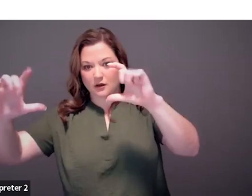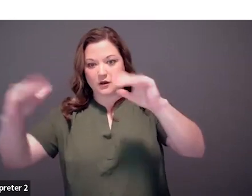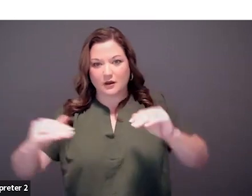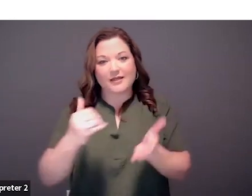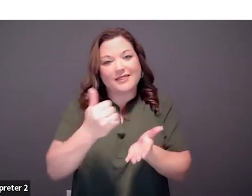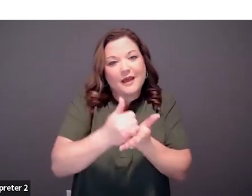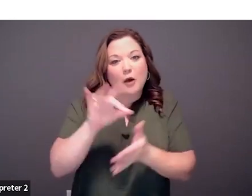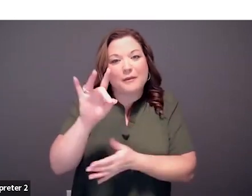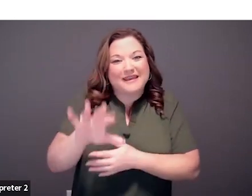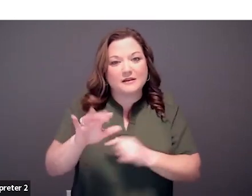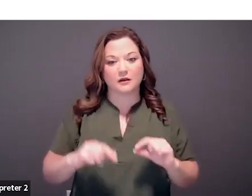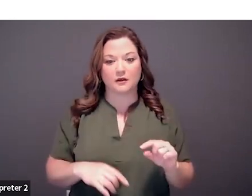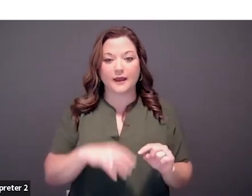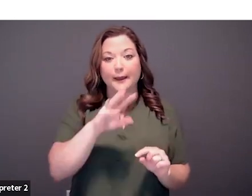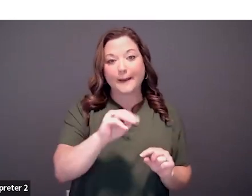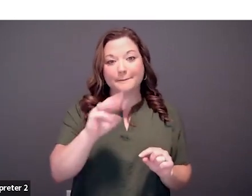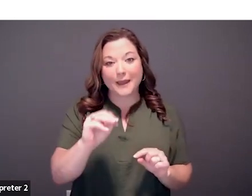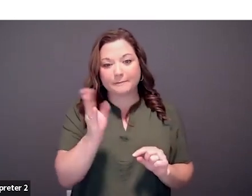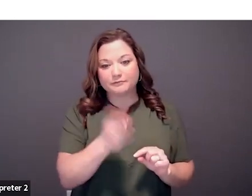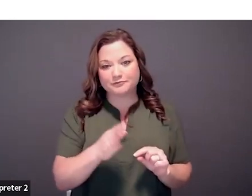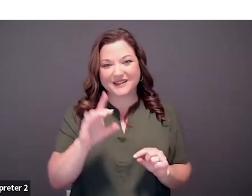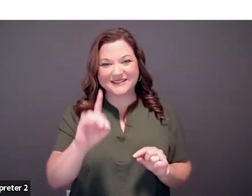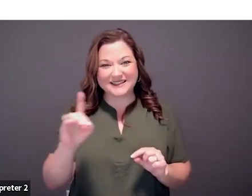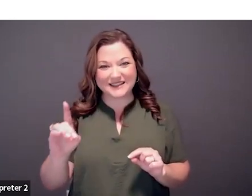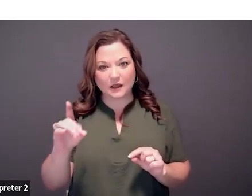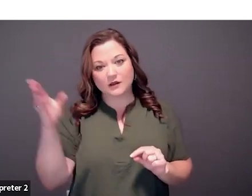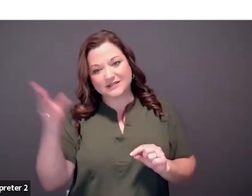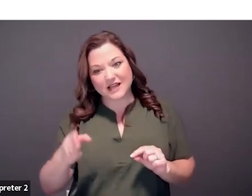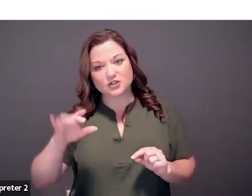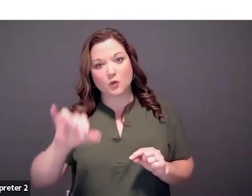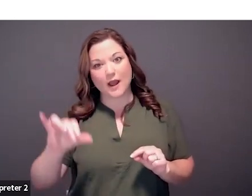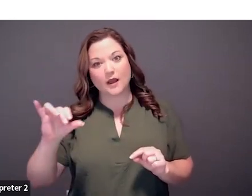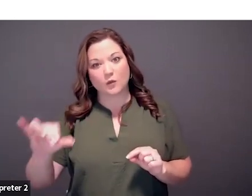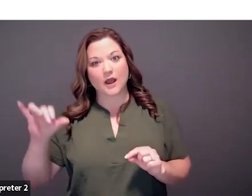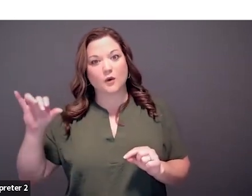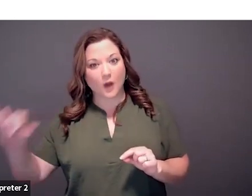is MM/DD/Y Y Y Y.